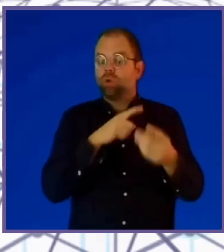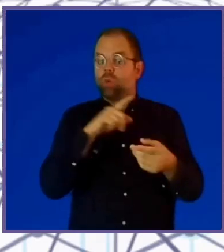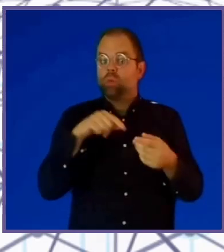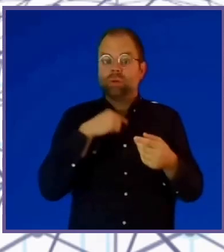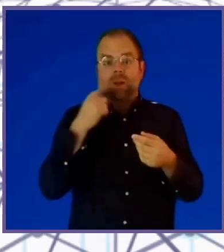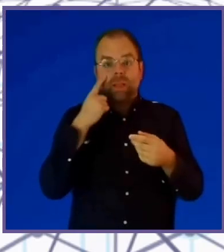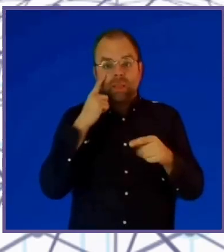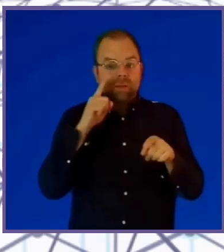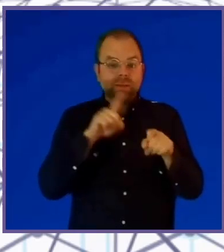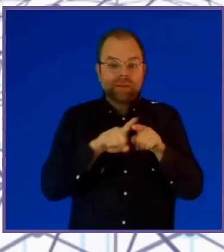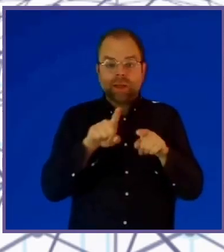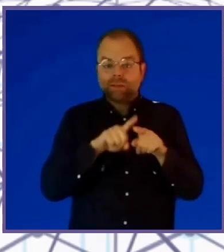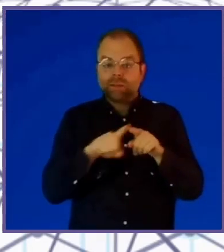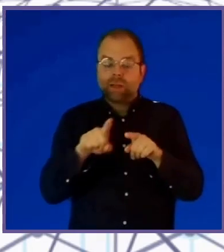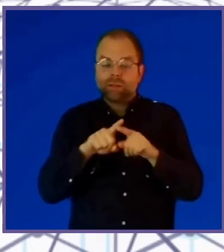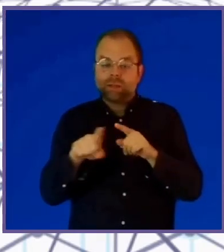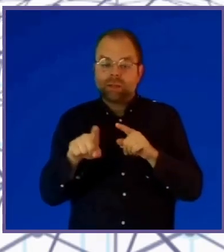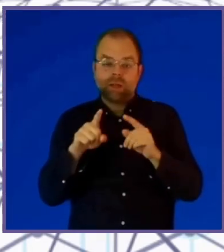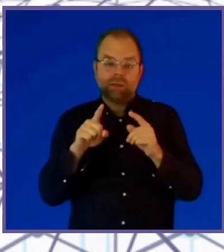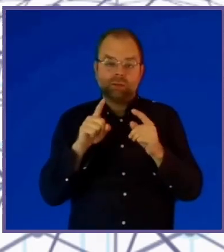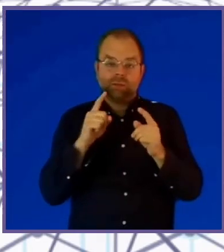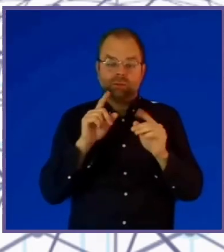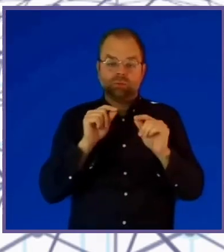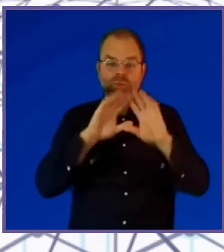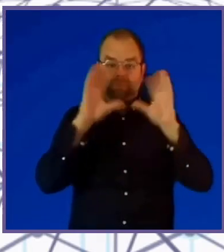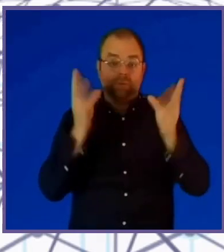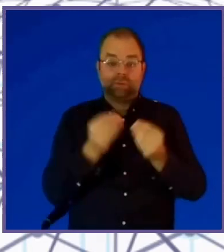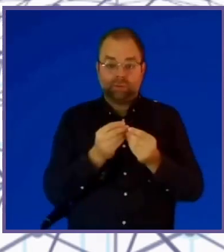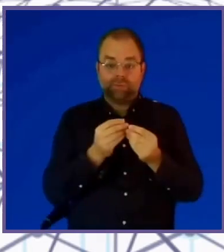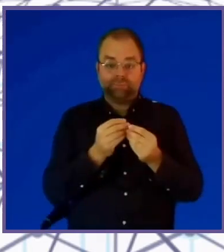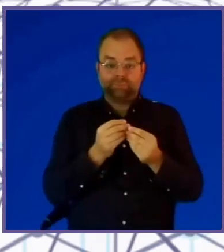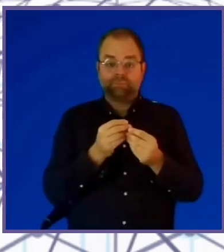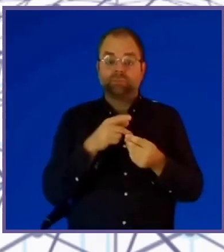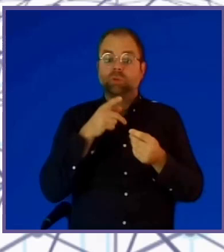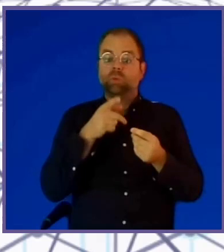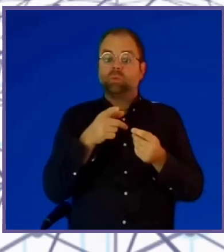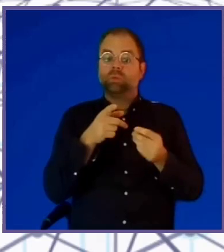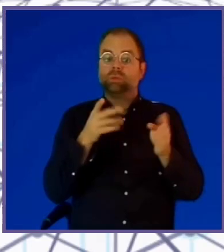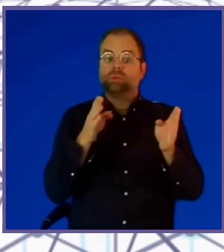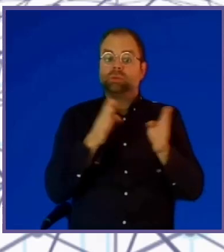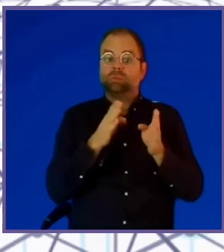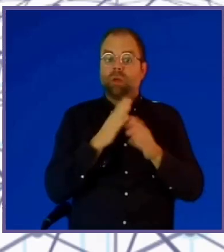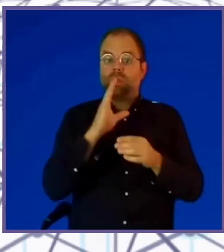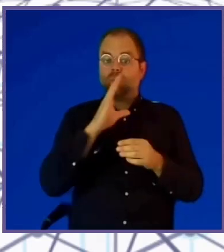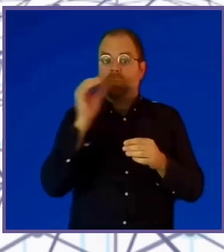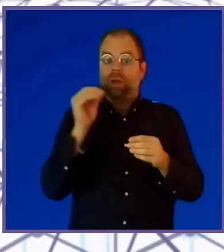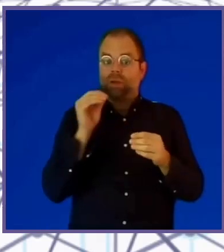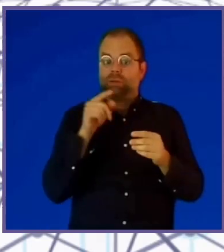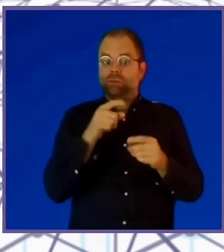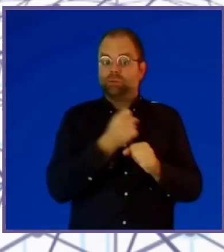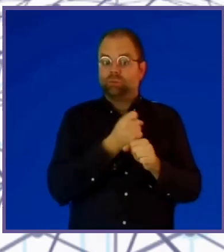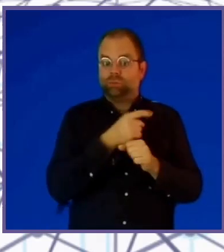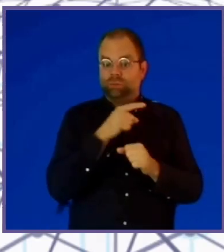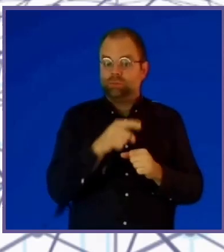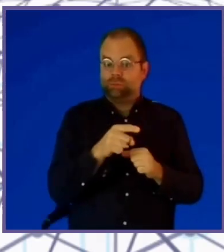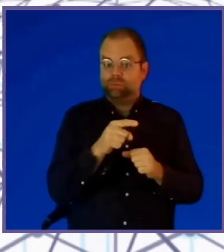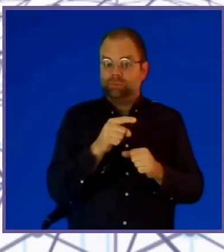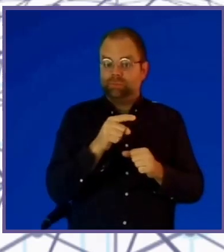So one time it's interesting so one time an NGO called us about a broken medical suction